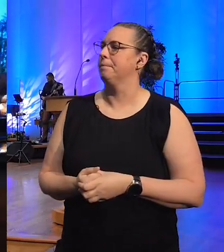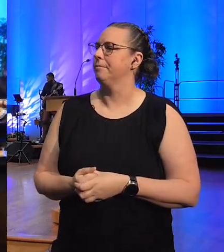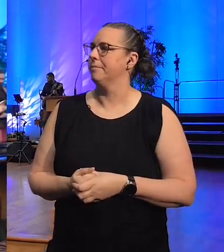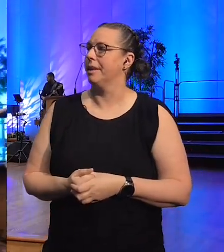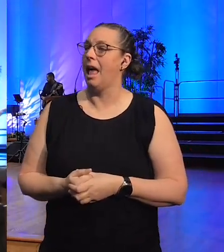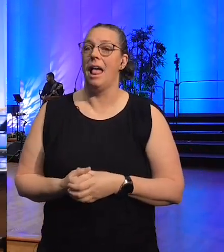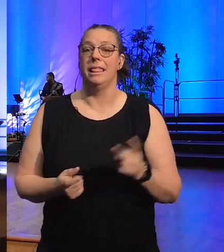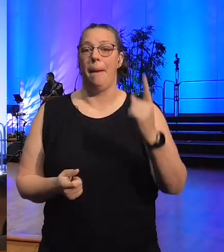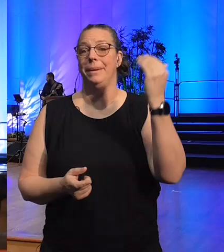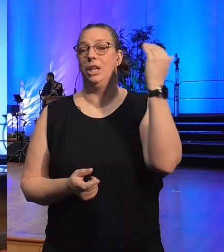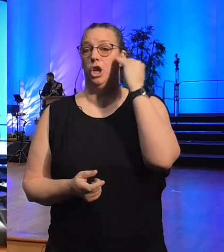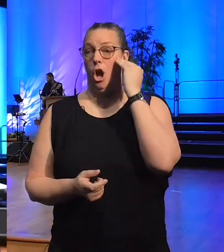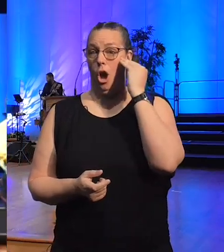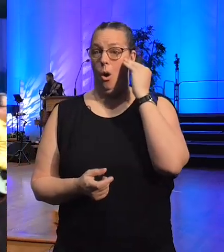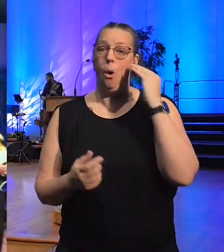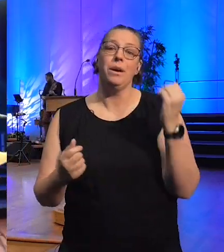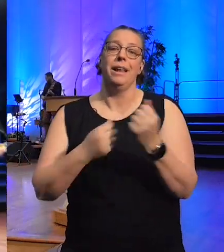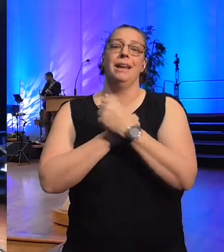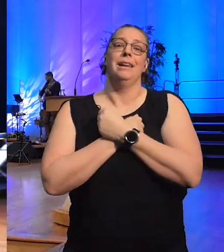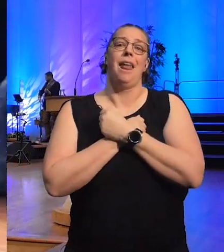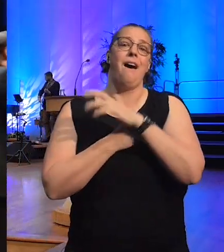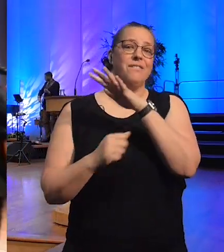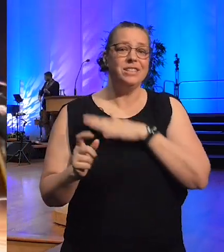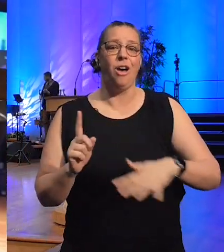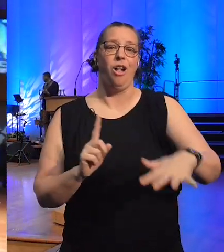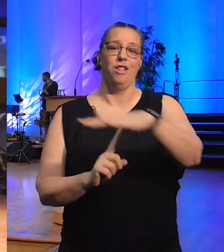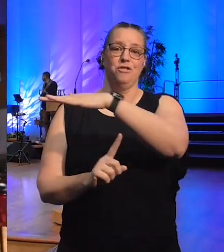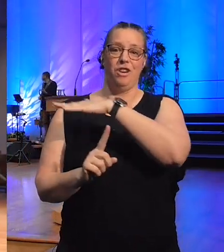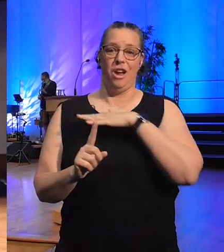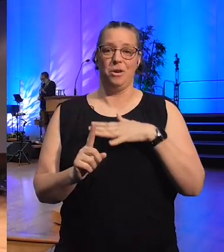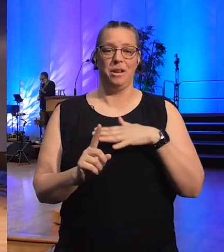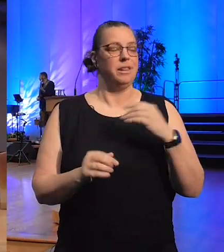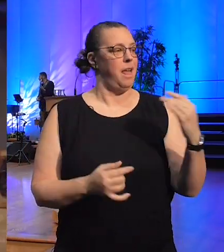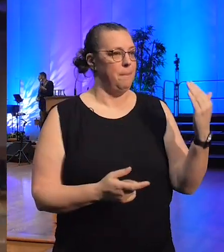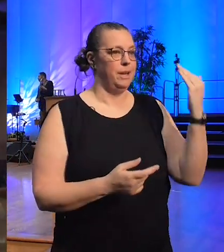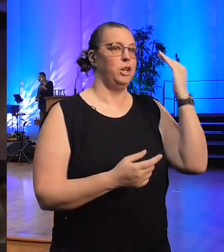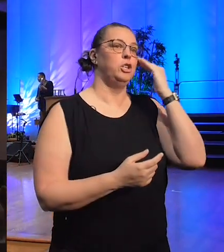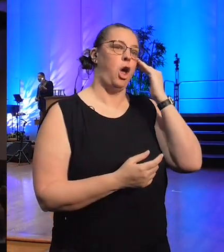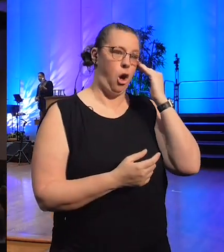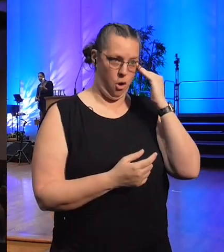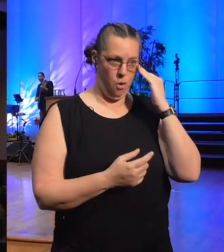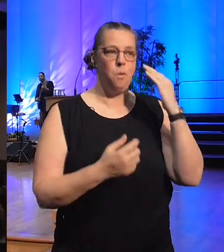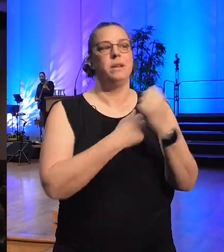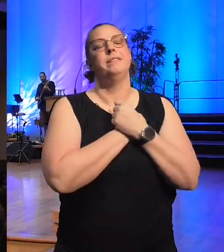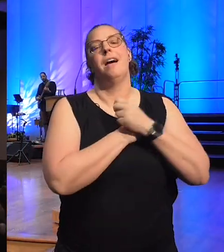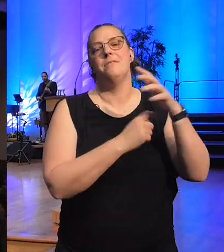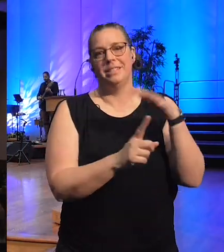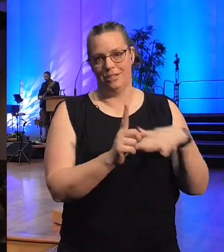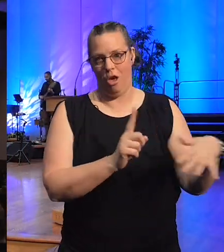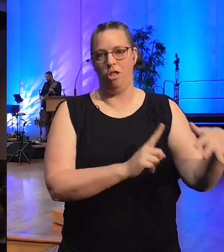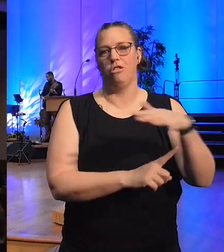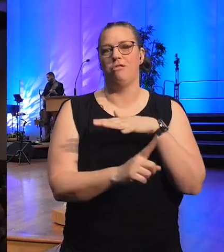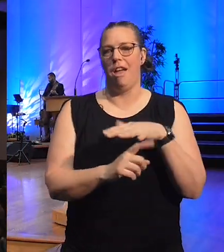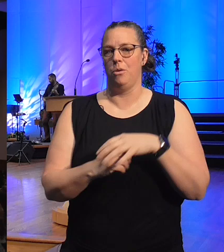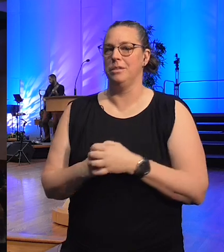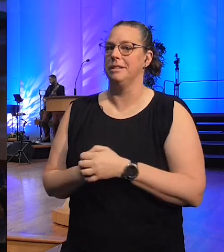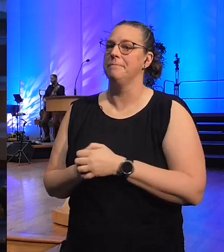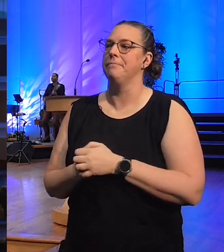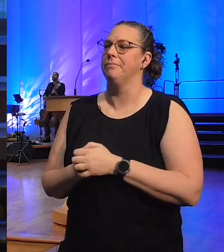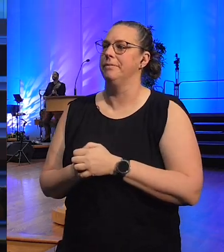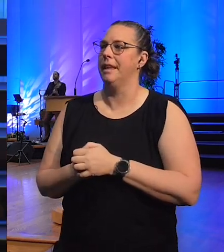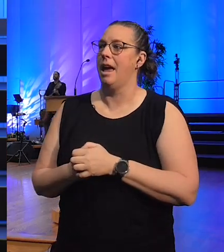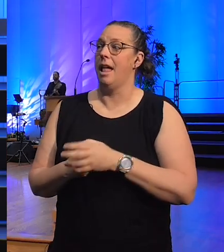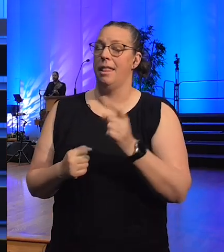oh let me know that love is all the ground know let me know that love is on the oh let